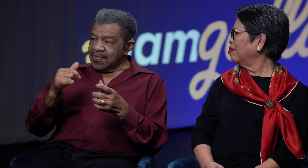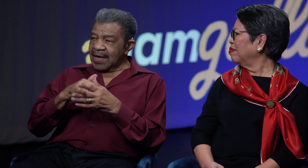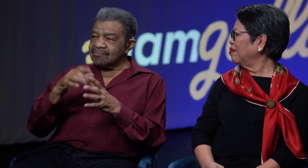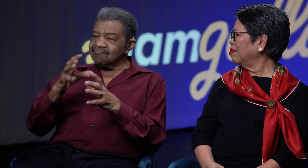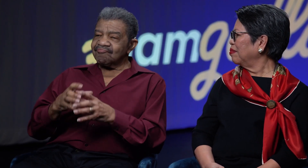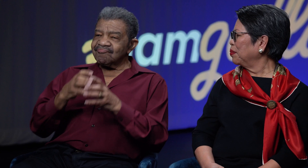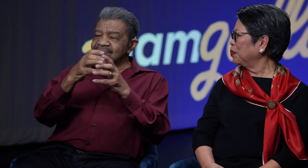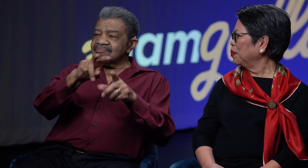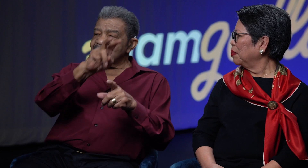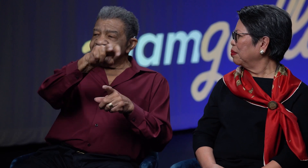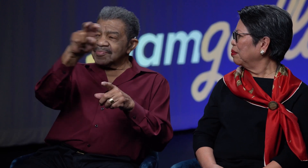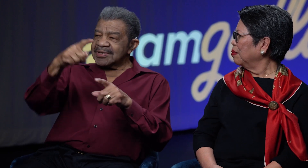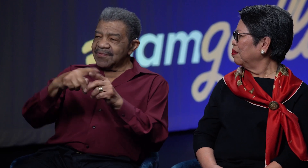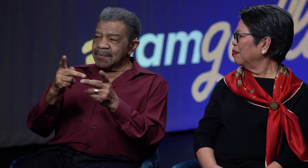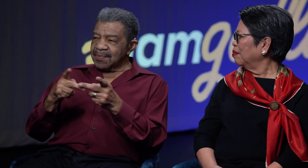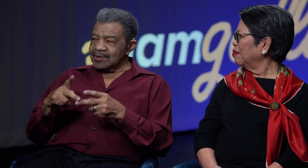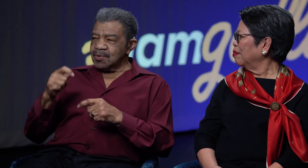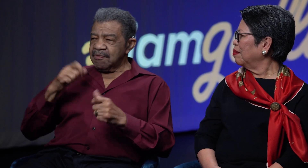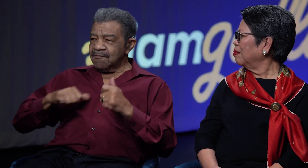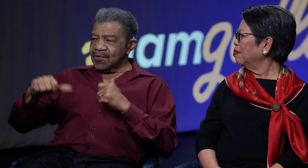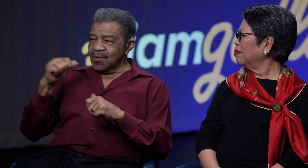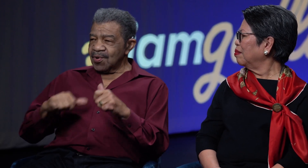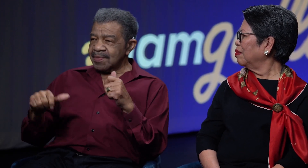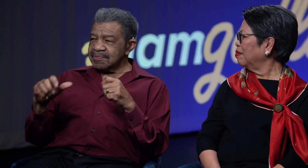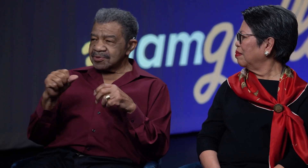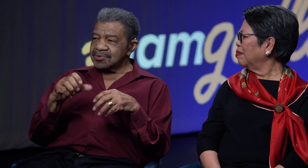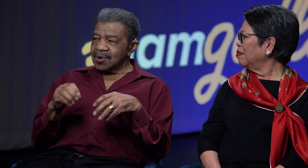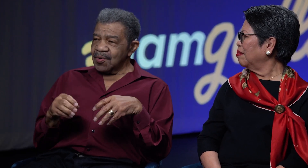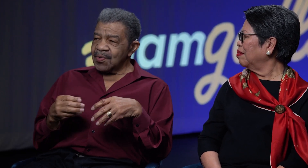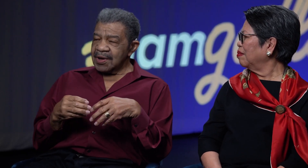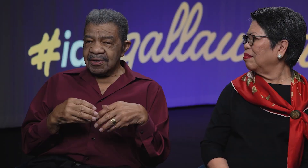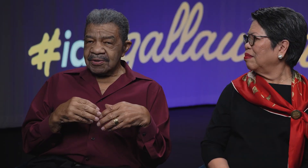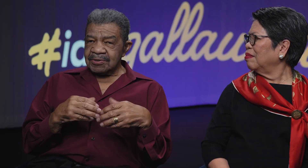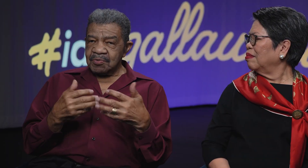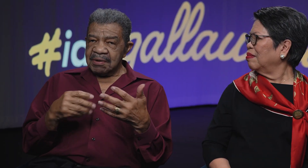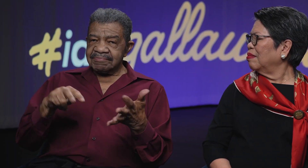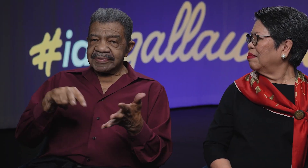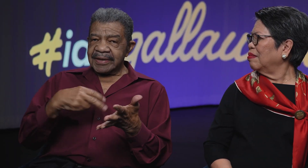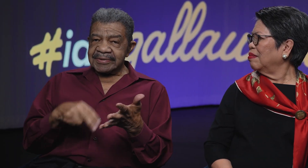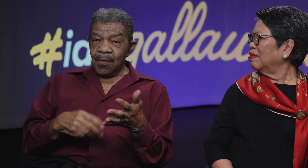that went to different places to perform, so I danced.